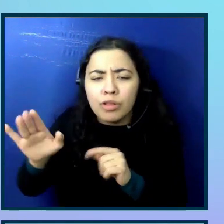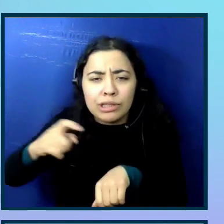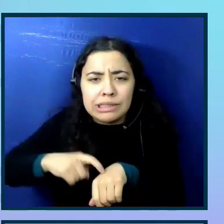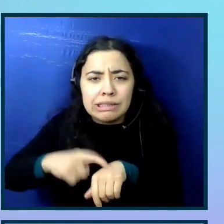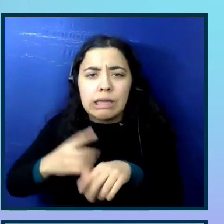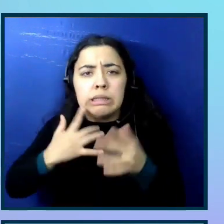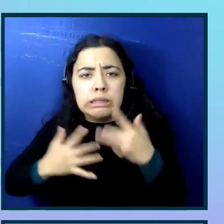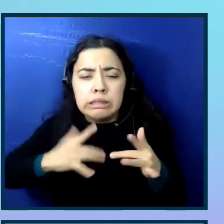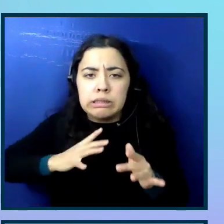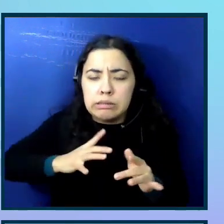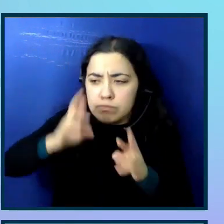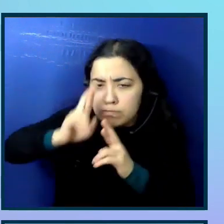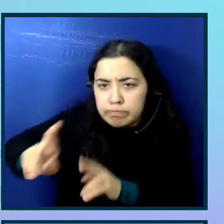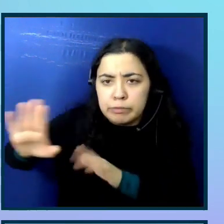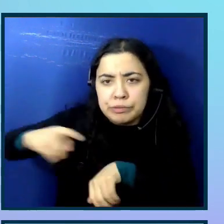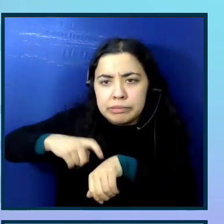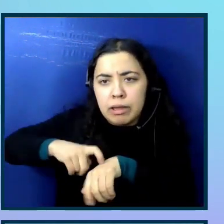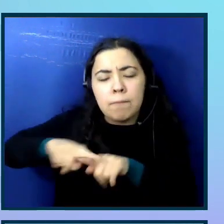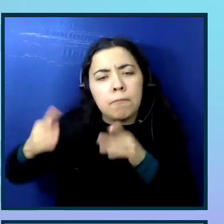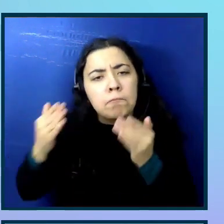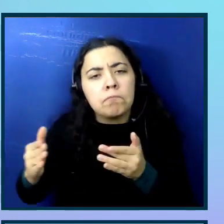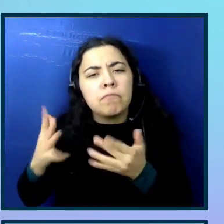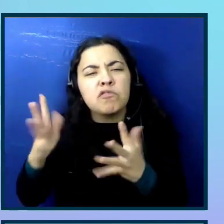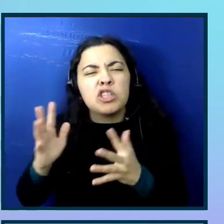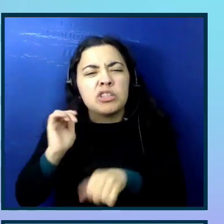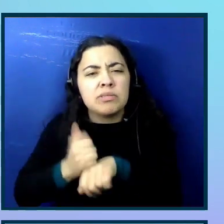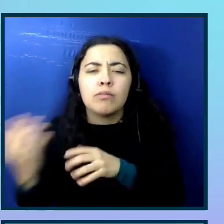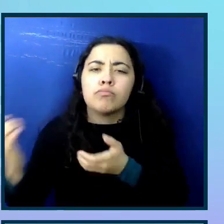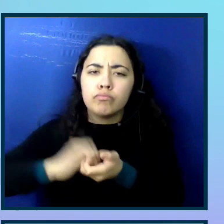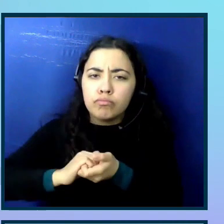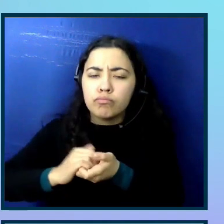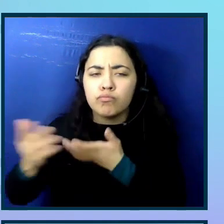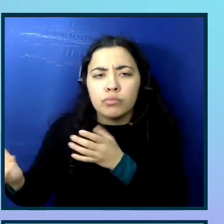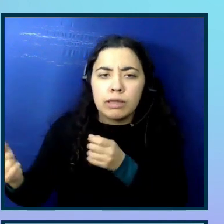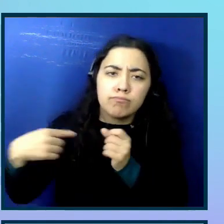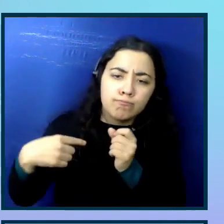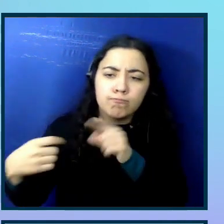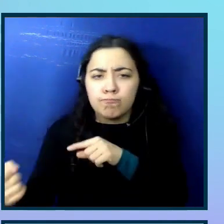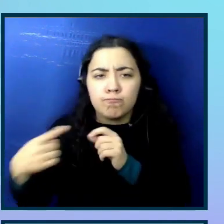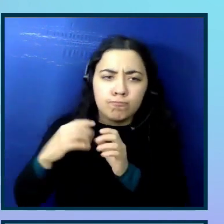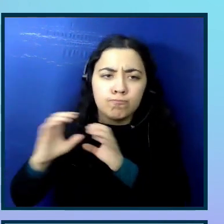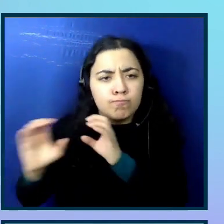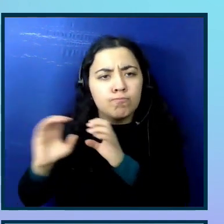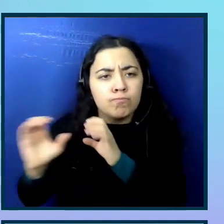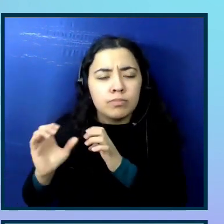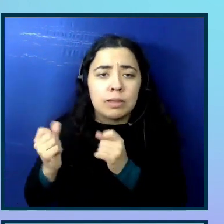But we have established a partnership with them that we can engage with them frequently and that's taken us years to develop.